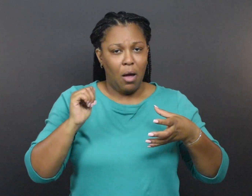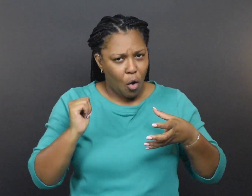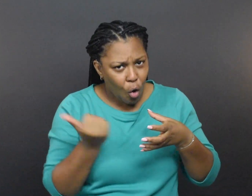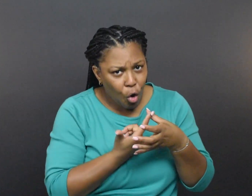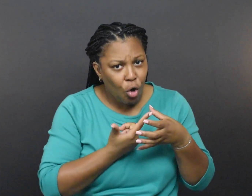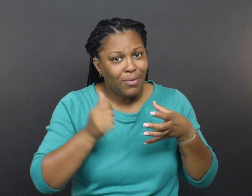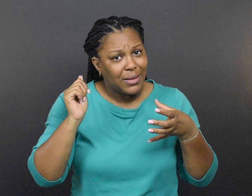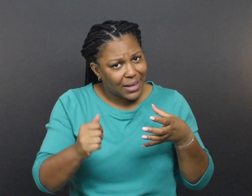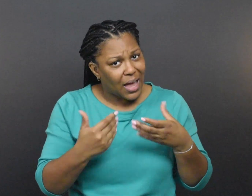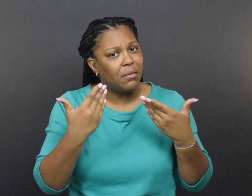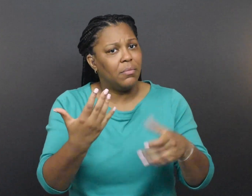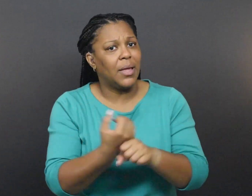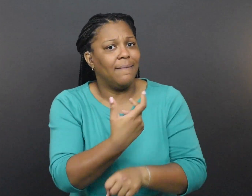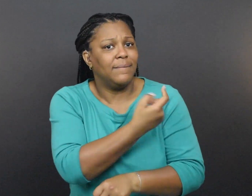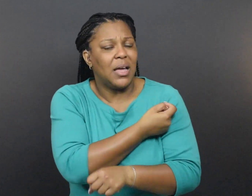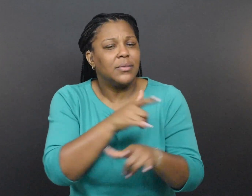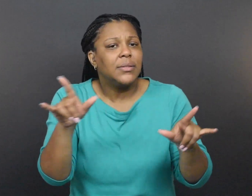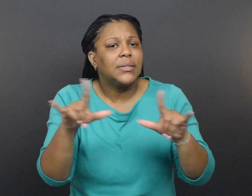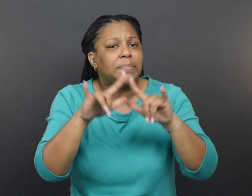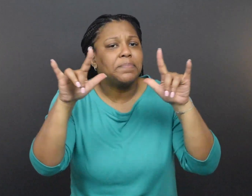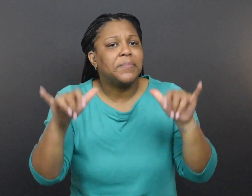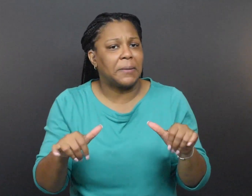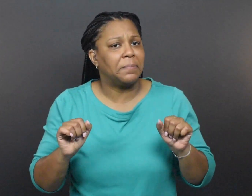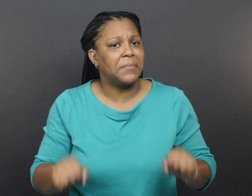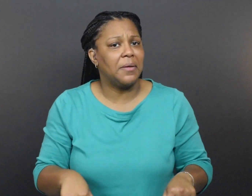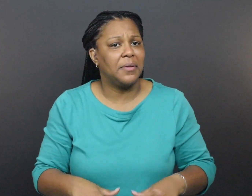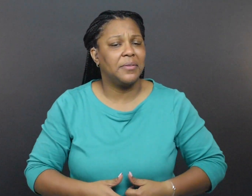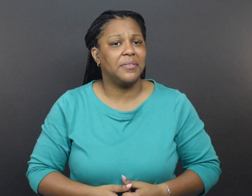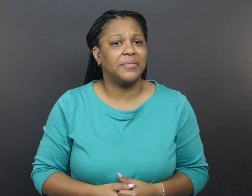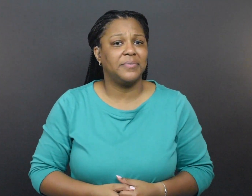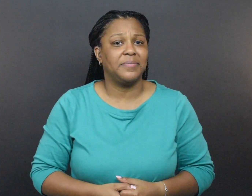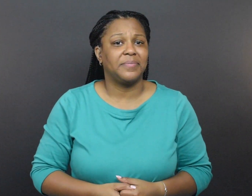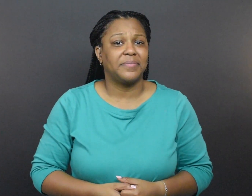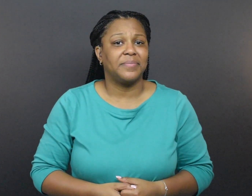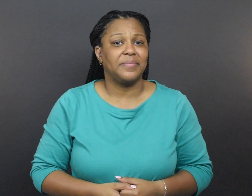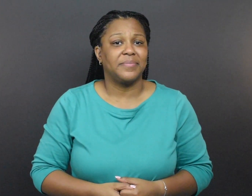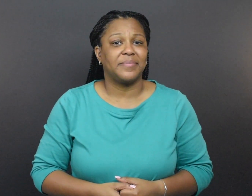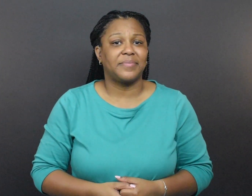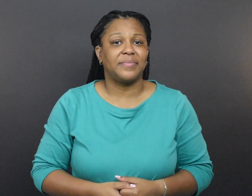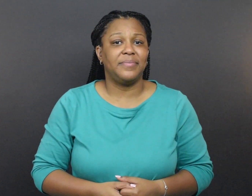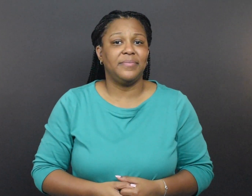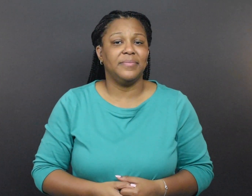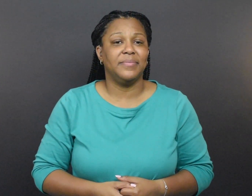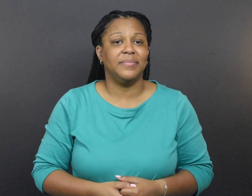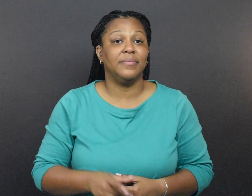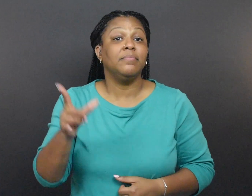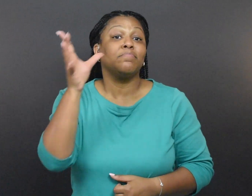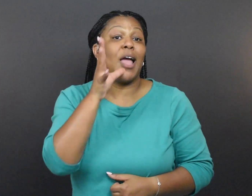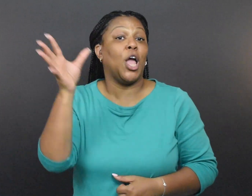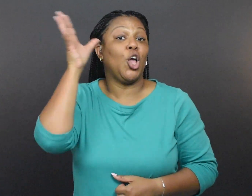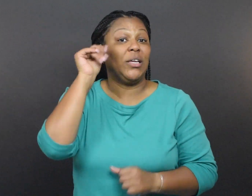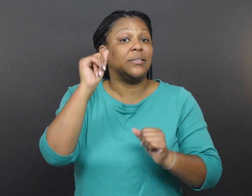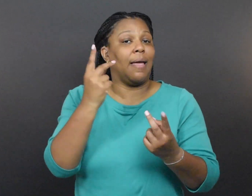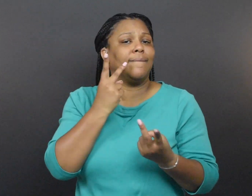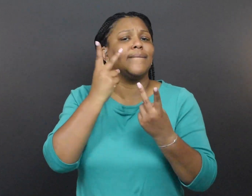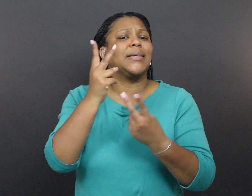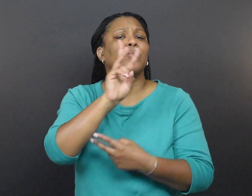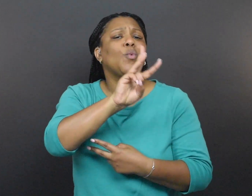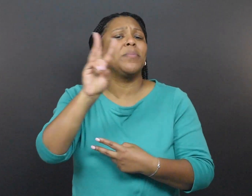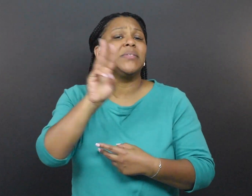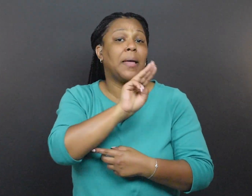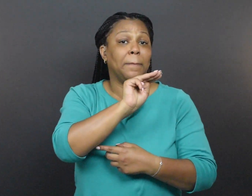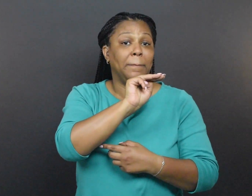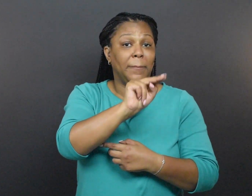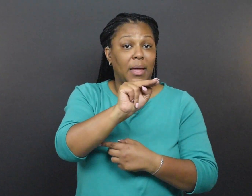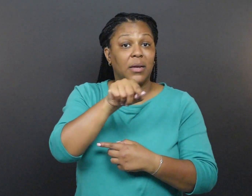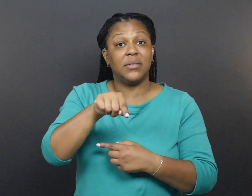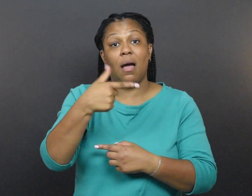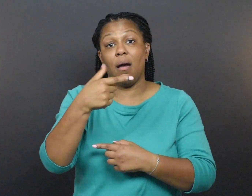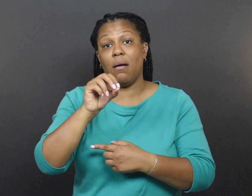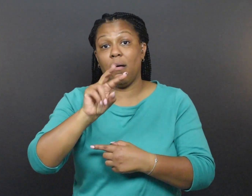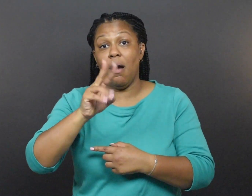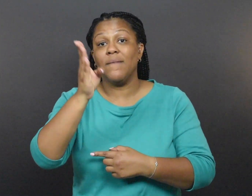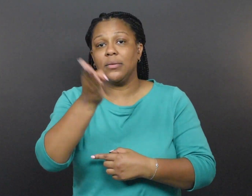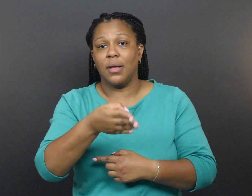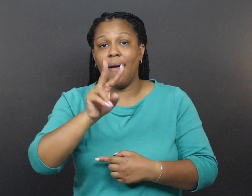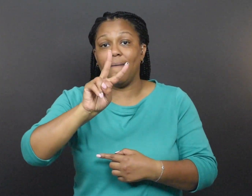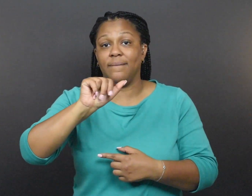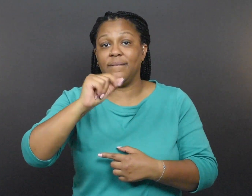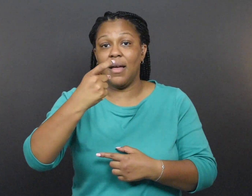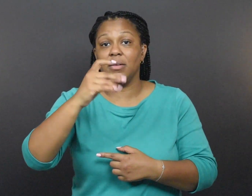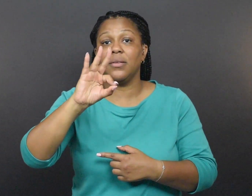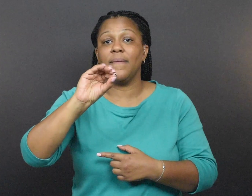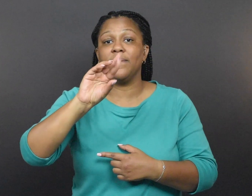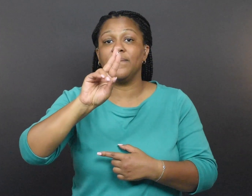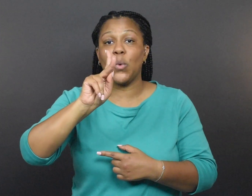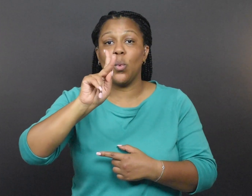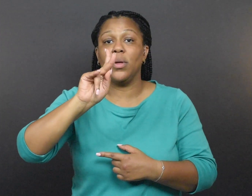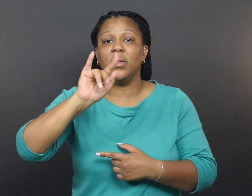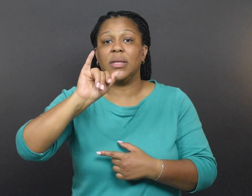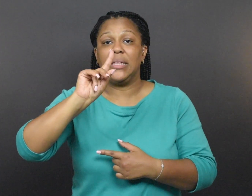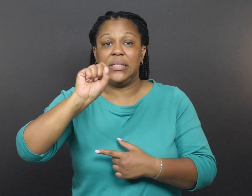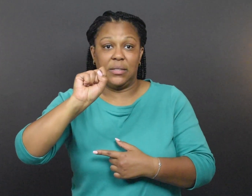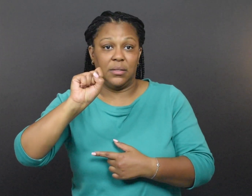Families can all get vaccinated at the same time.  Parents can also visit mn.gov/vaxforkids for